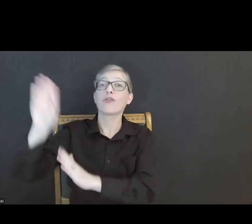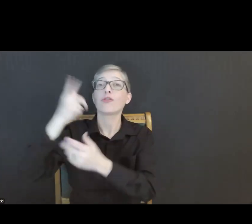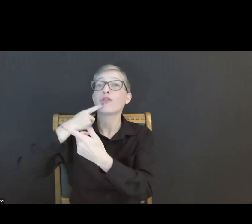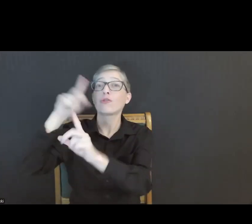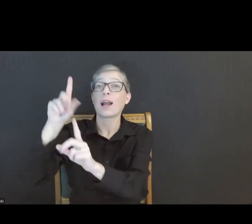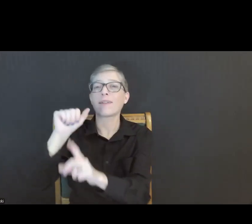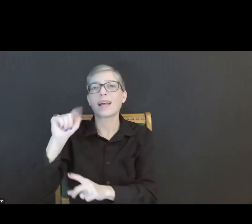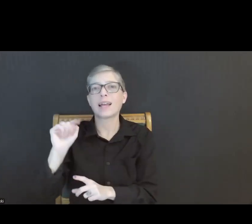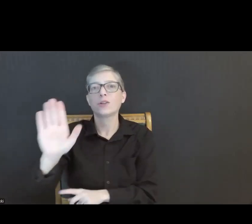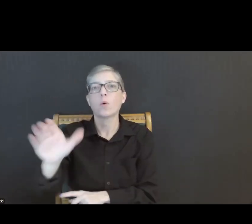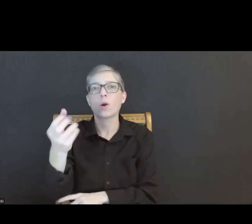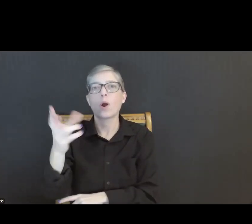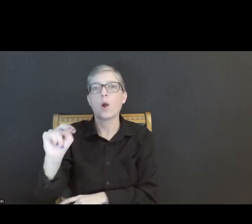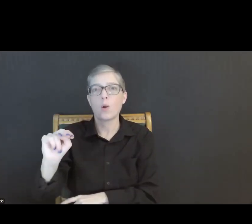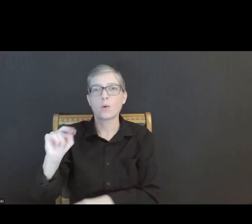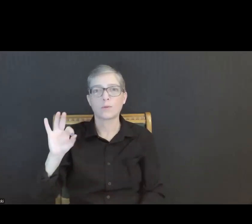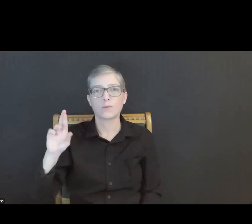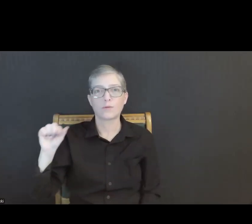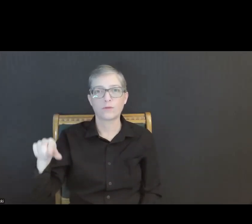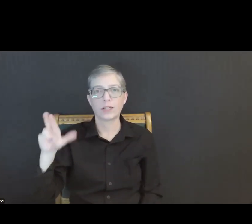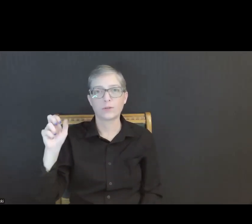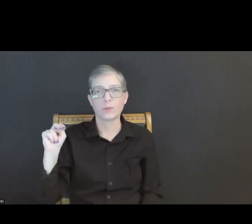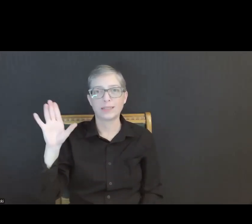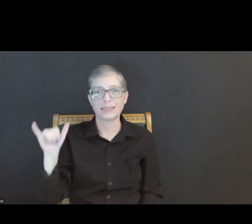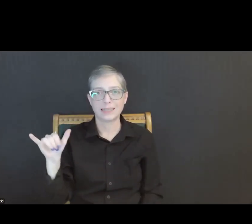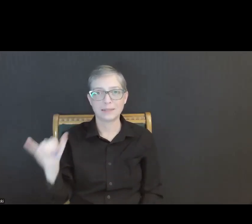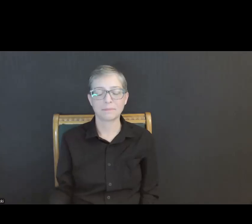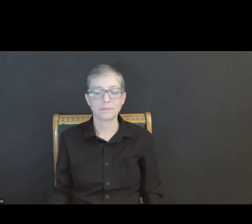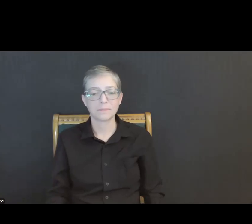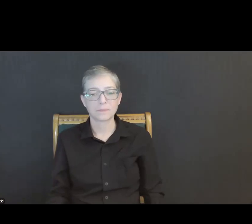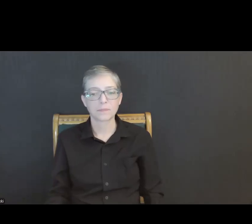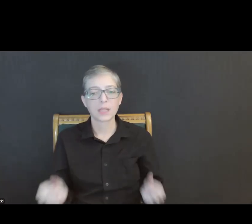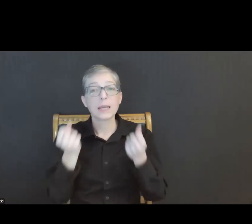I have a lot of people that come in and I I you know I've I've worked in clinic settings and I've